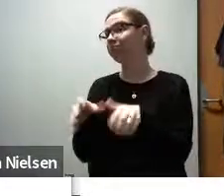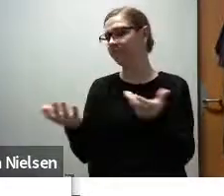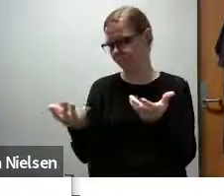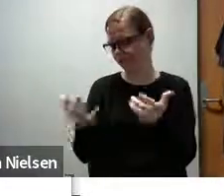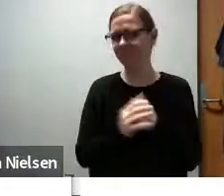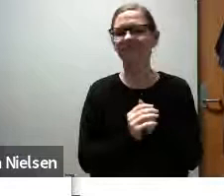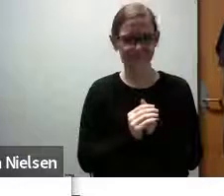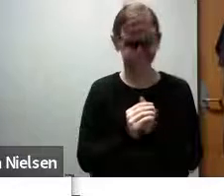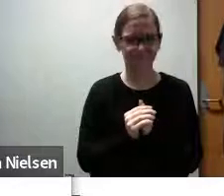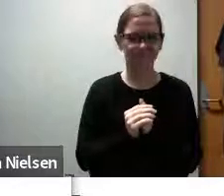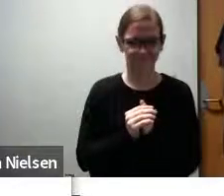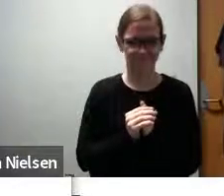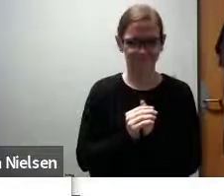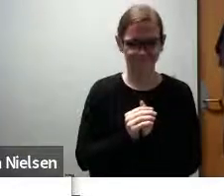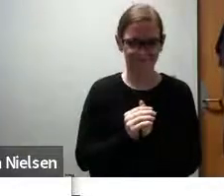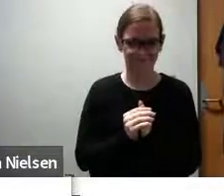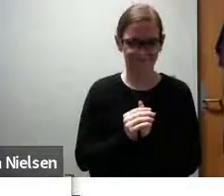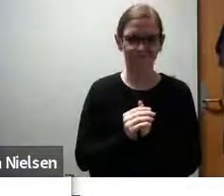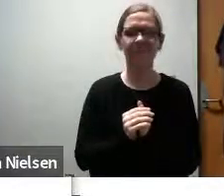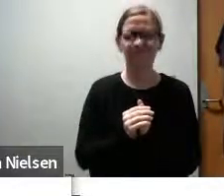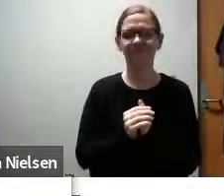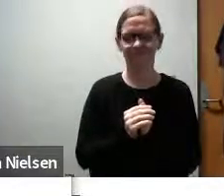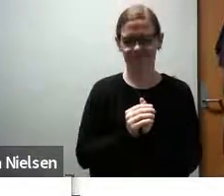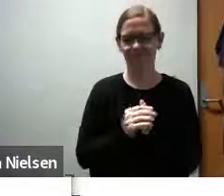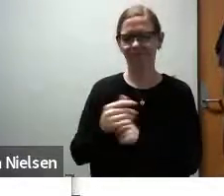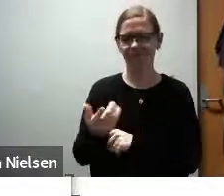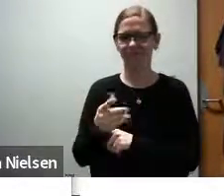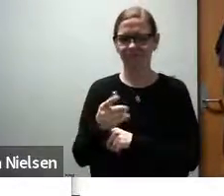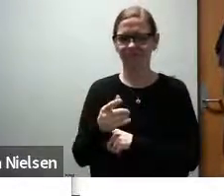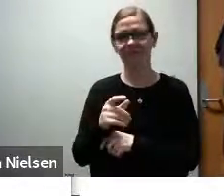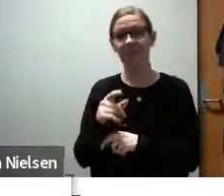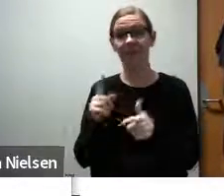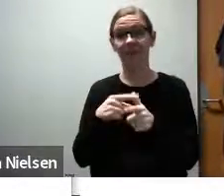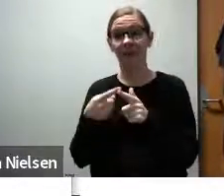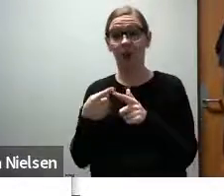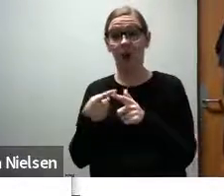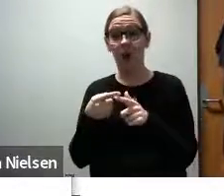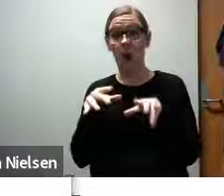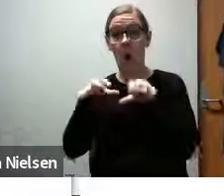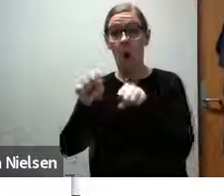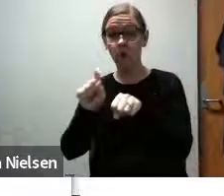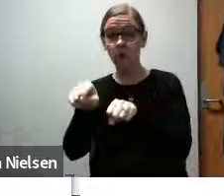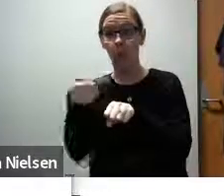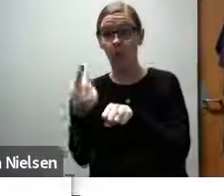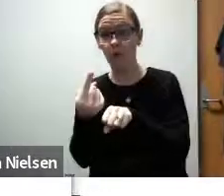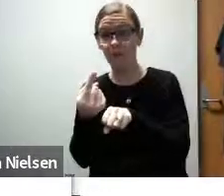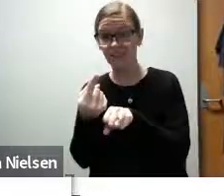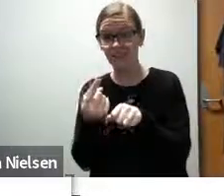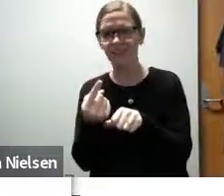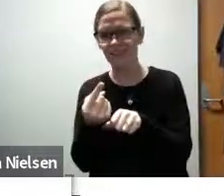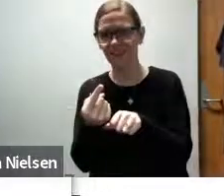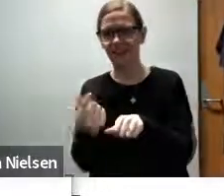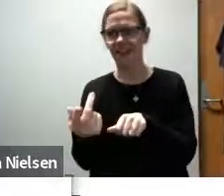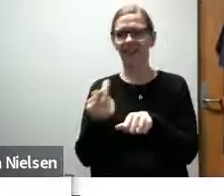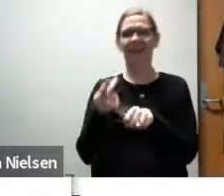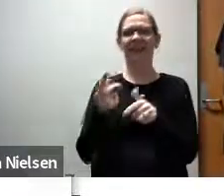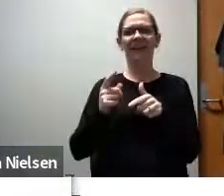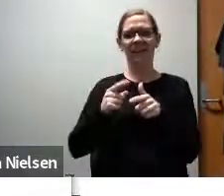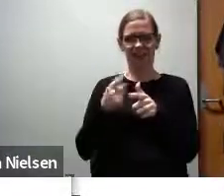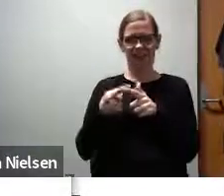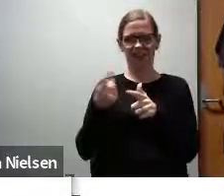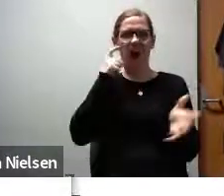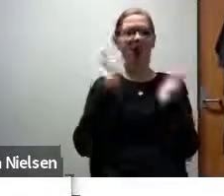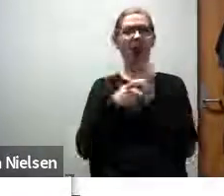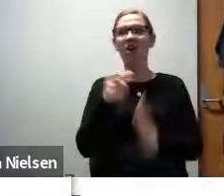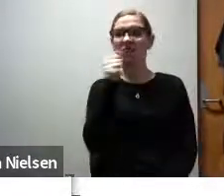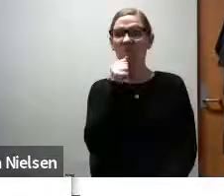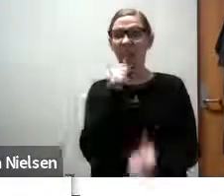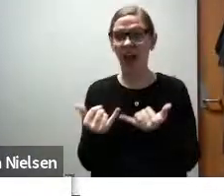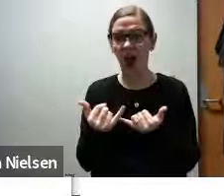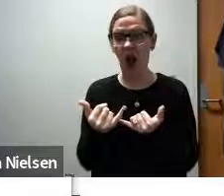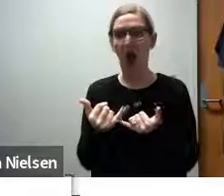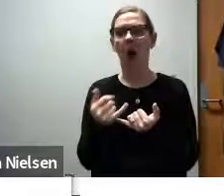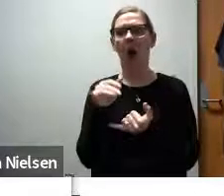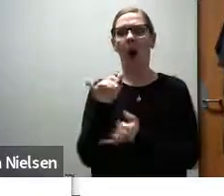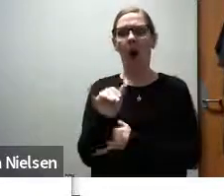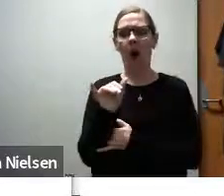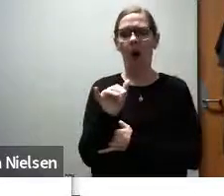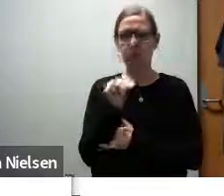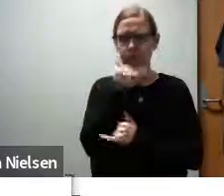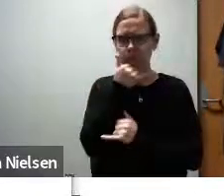Yes, yes I conversations and then you switch it over to host only and then they start coming to you before they realize if it's a private message for sure. So I would always have it set on